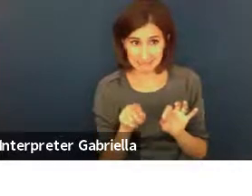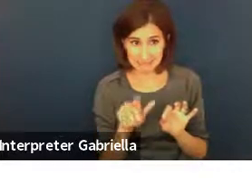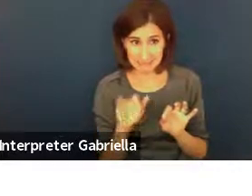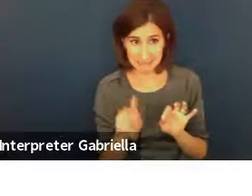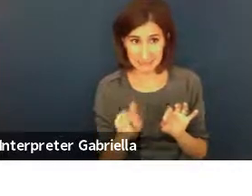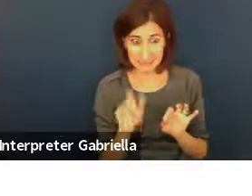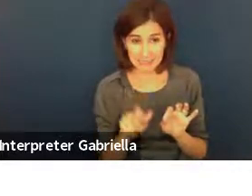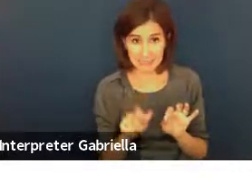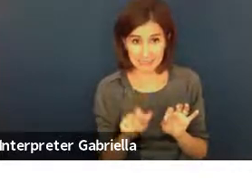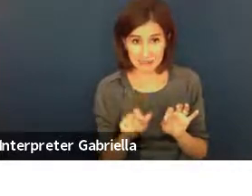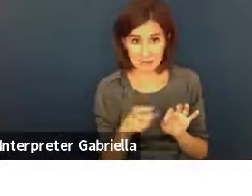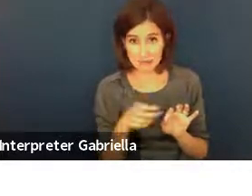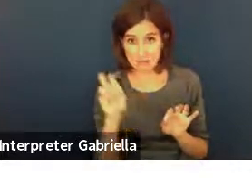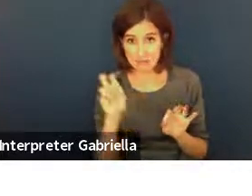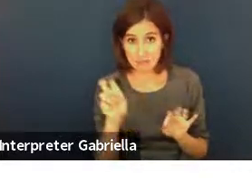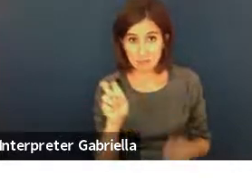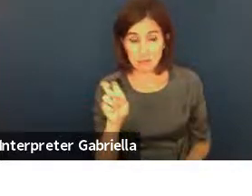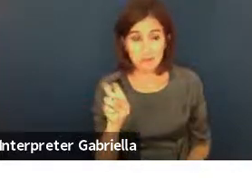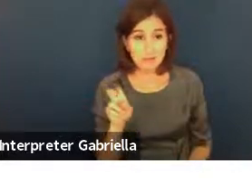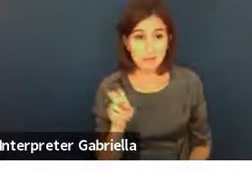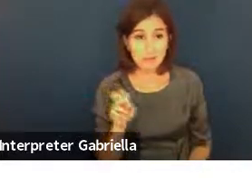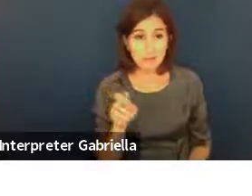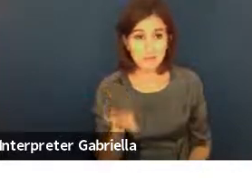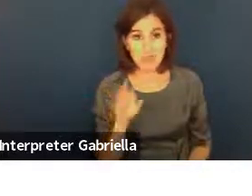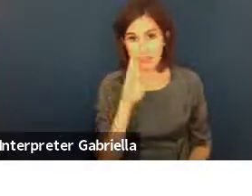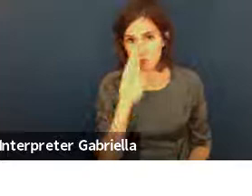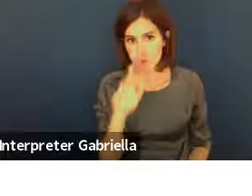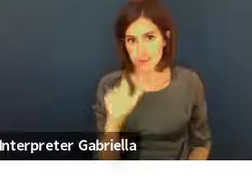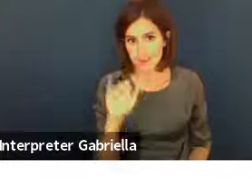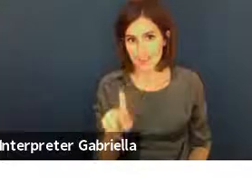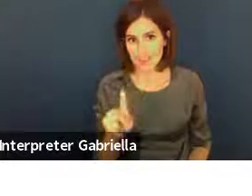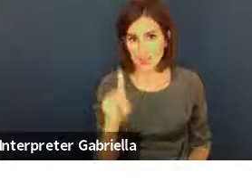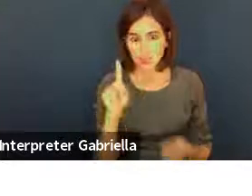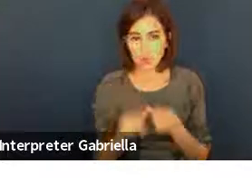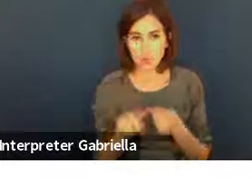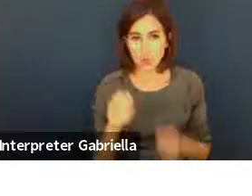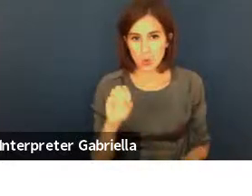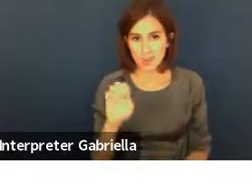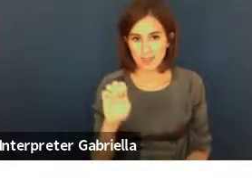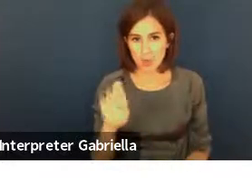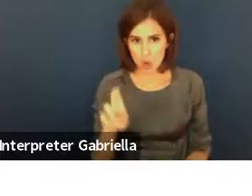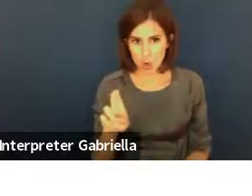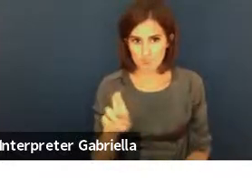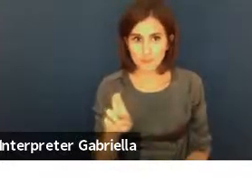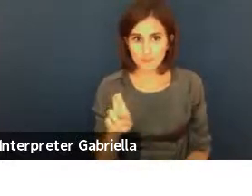Linda Kobashigawa: And then you would find the direct link to the, oh, we are so I want to create the in this eBook.